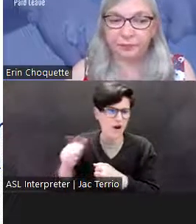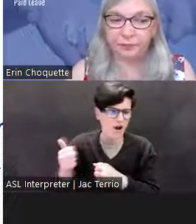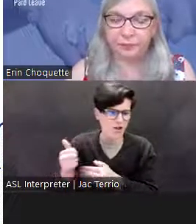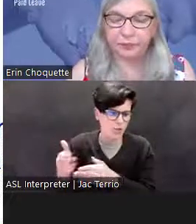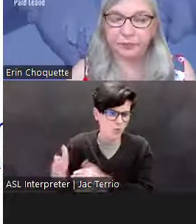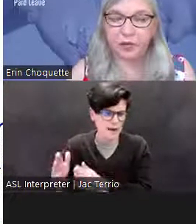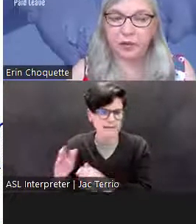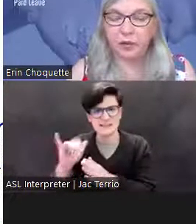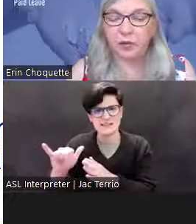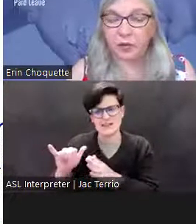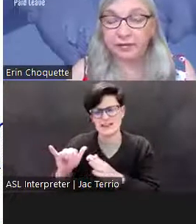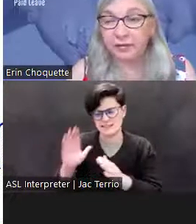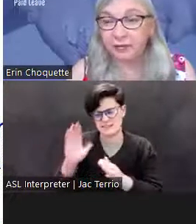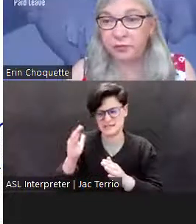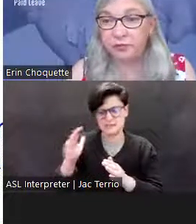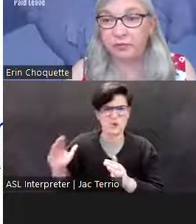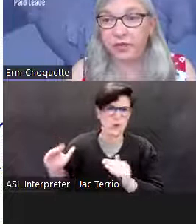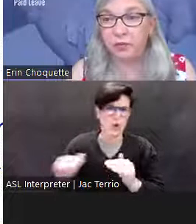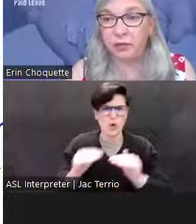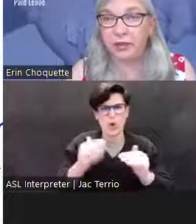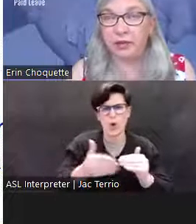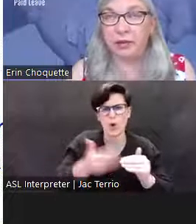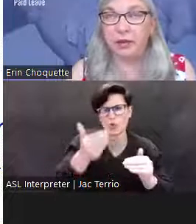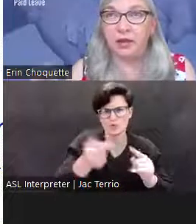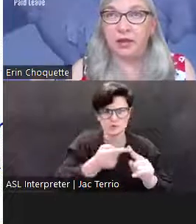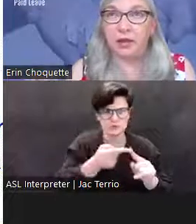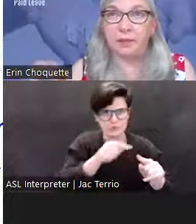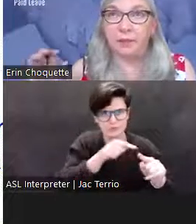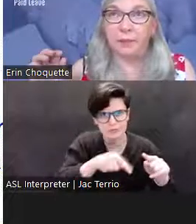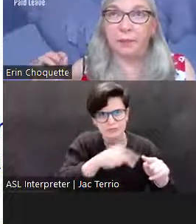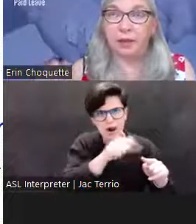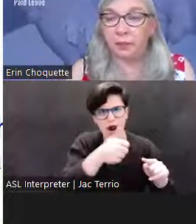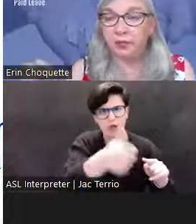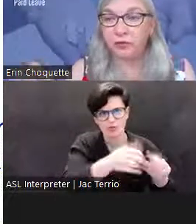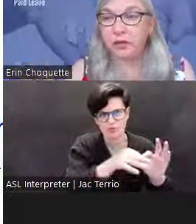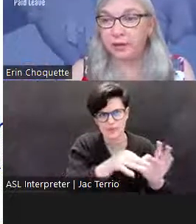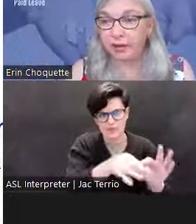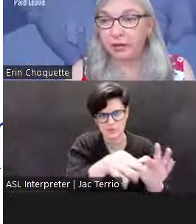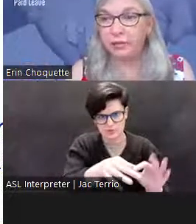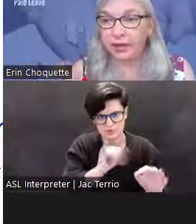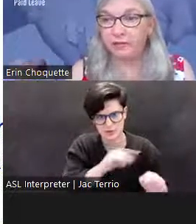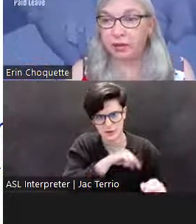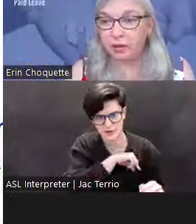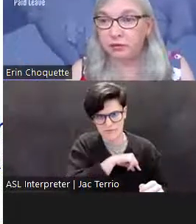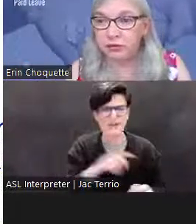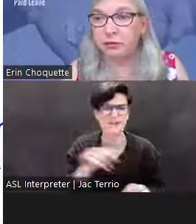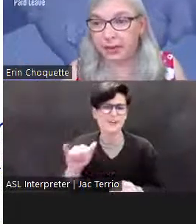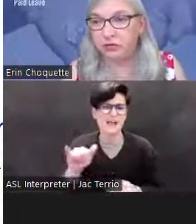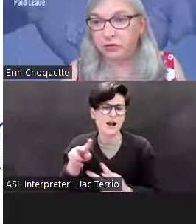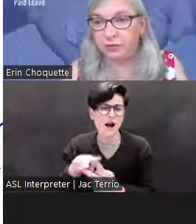15:47:26 We see this most often with couples, who are not married but have a long term relationship.